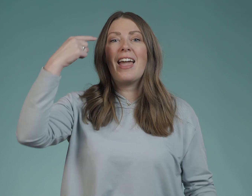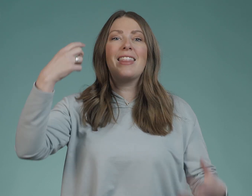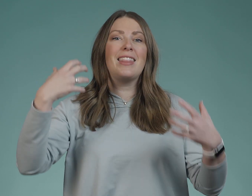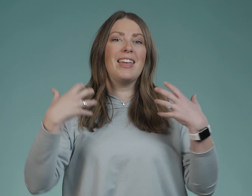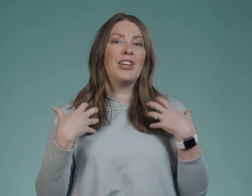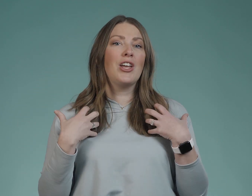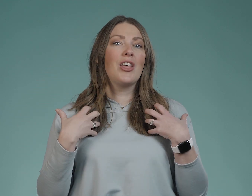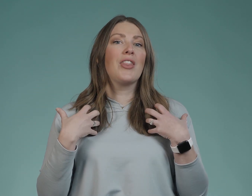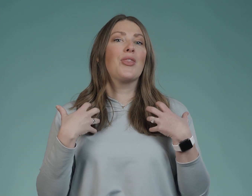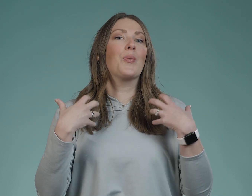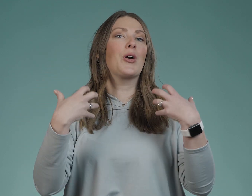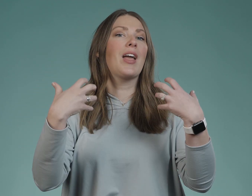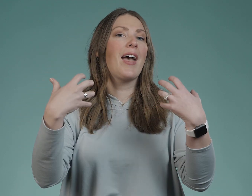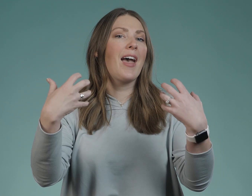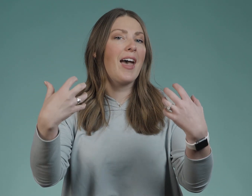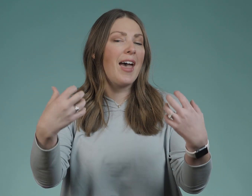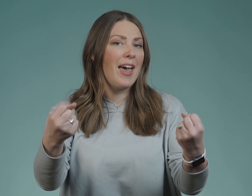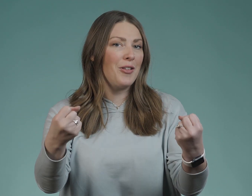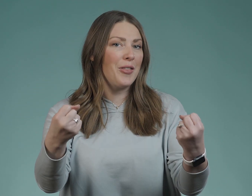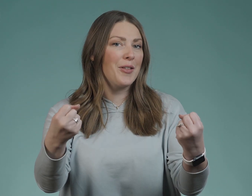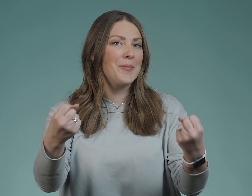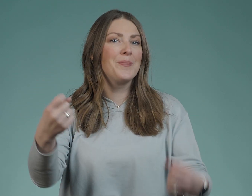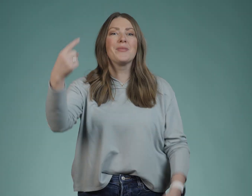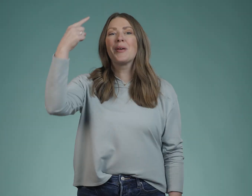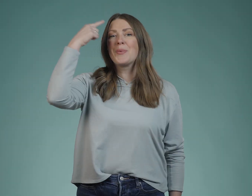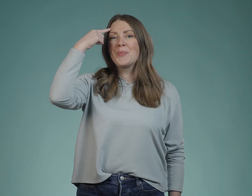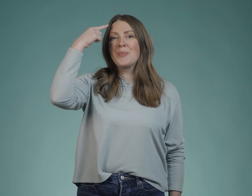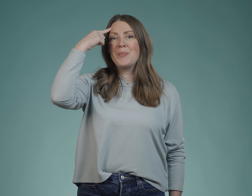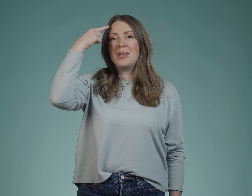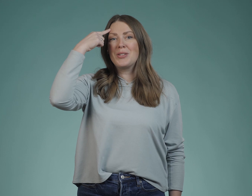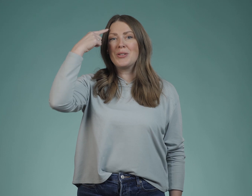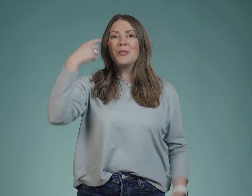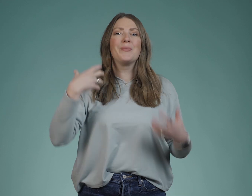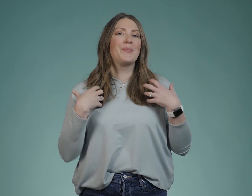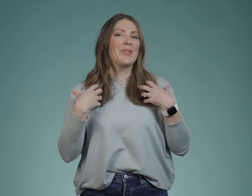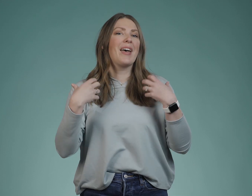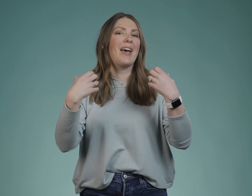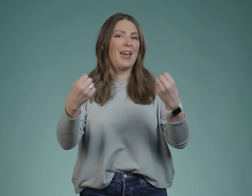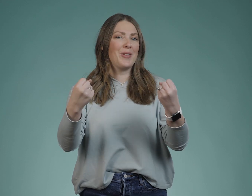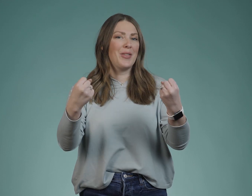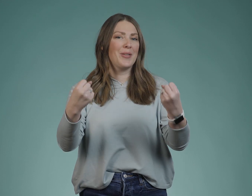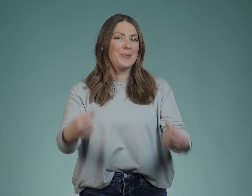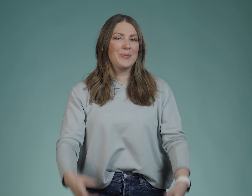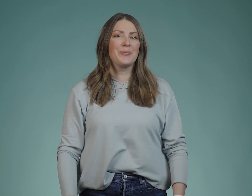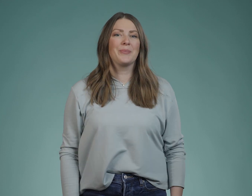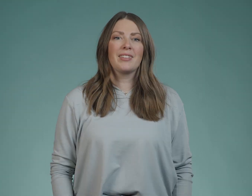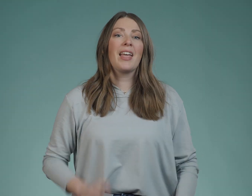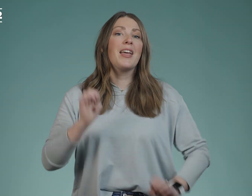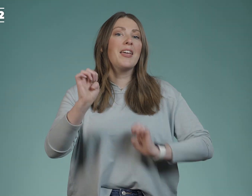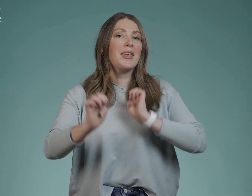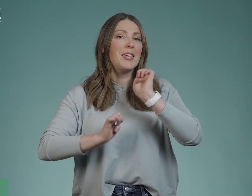And then the word health. Mental health.